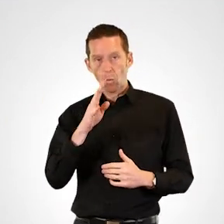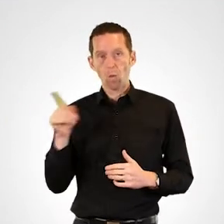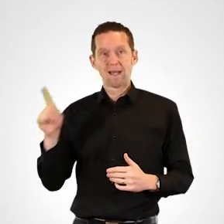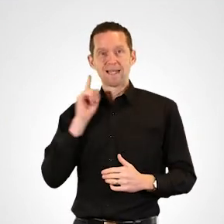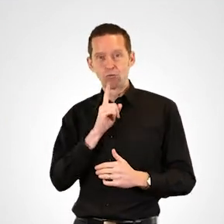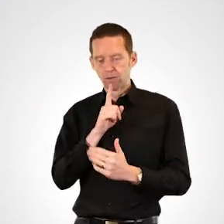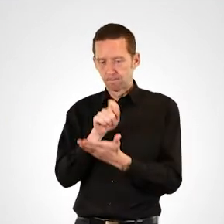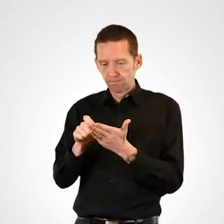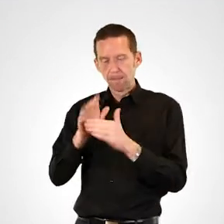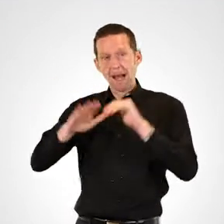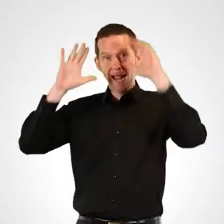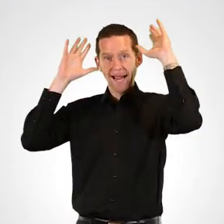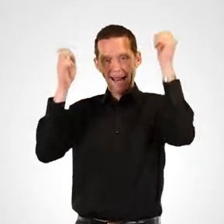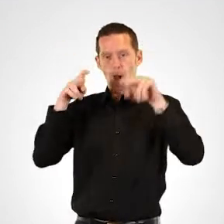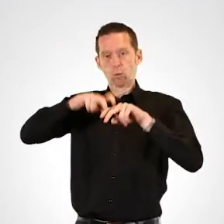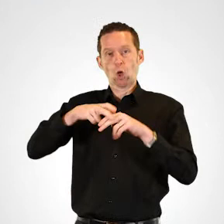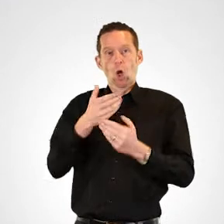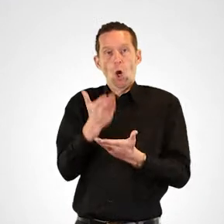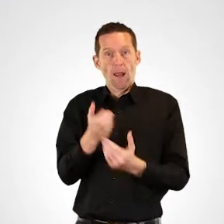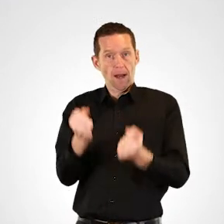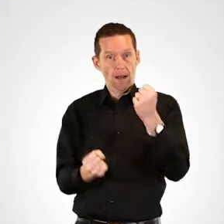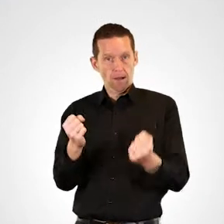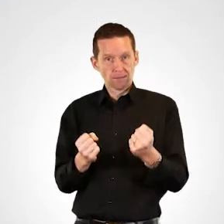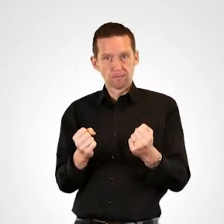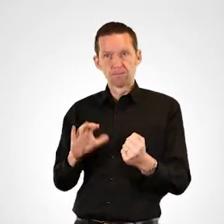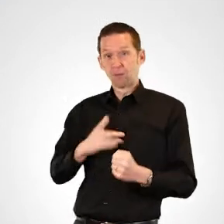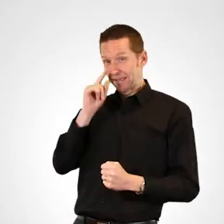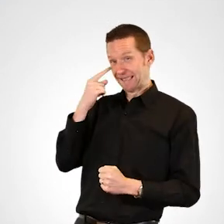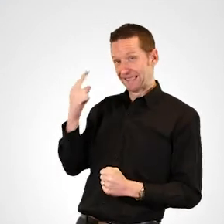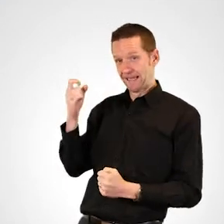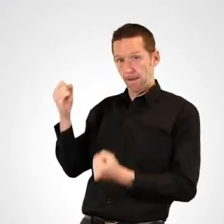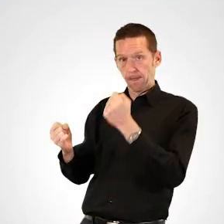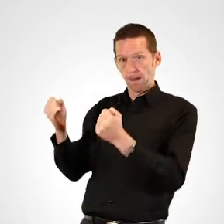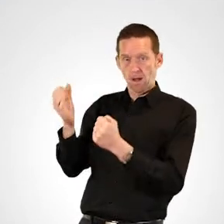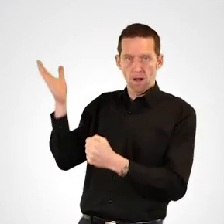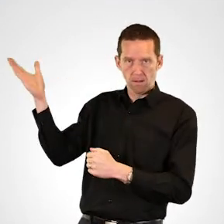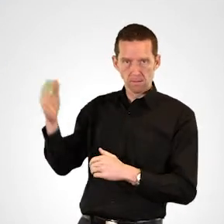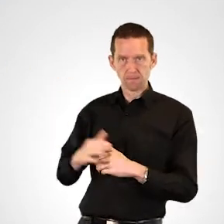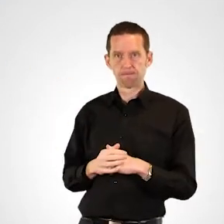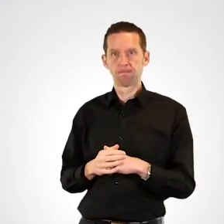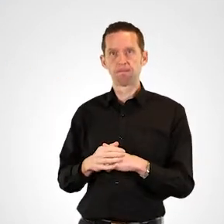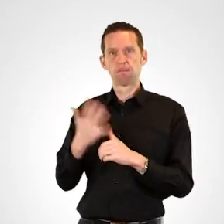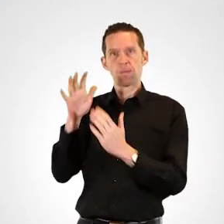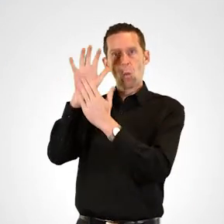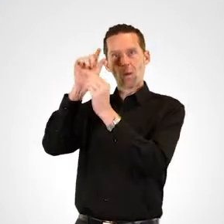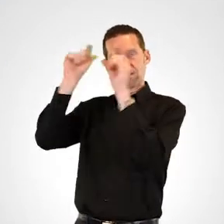writing about cows on cars. And it's very easy to see where the cars are and where the text is.